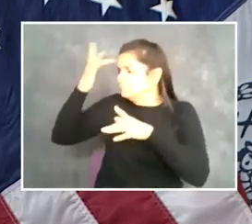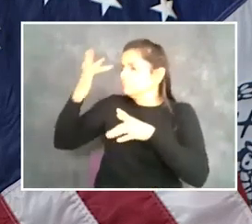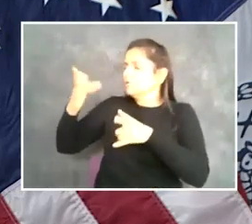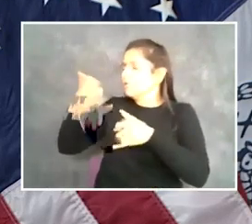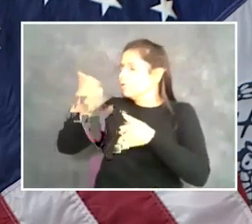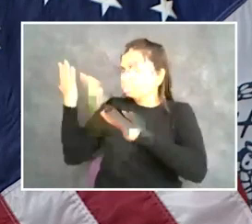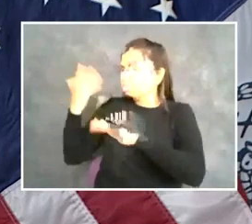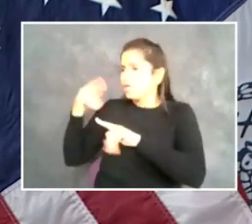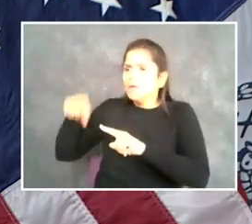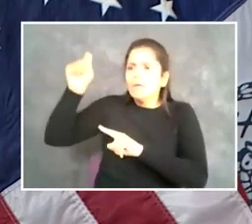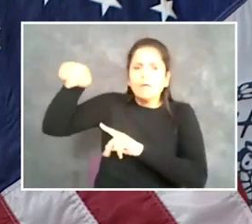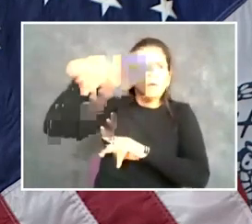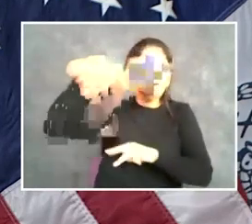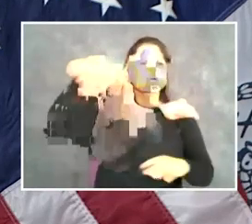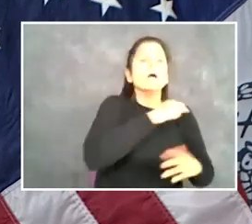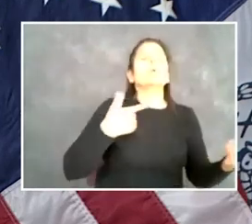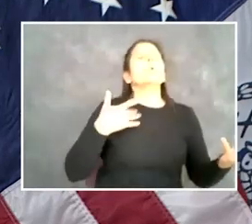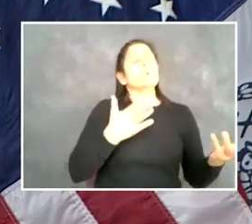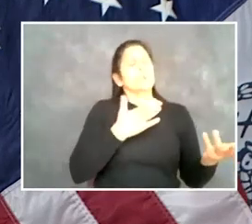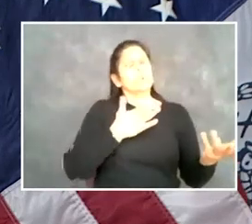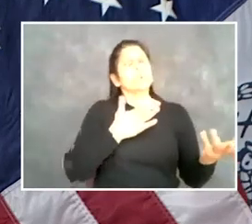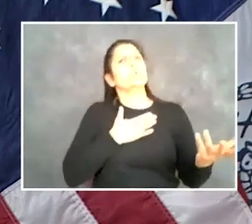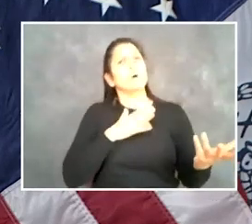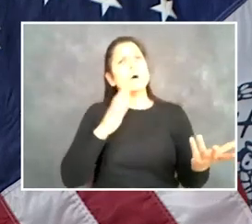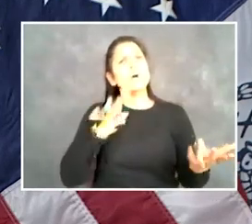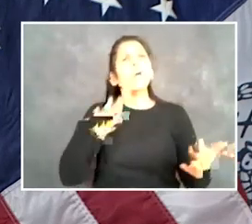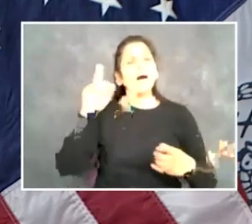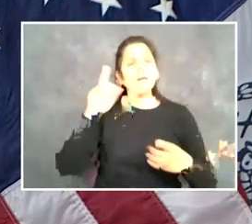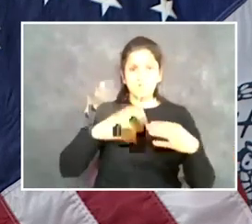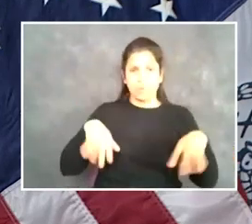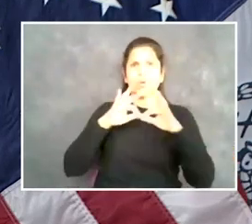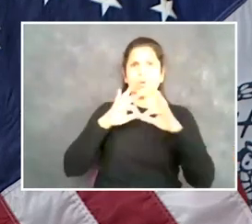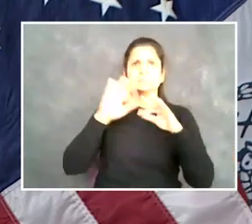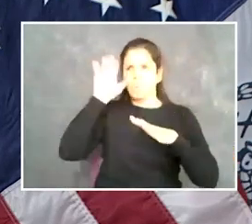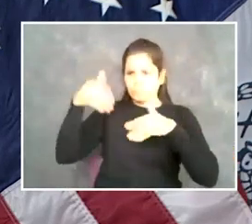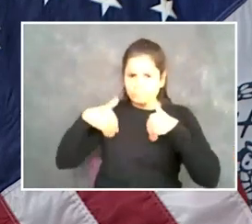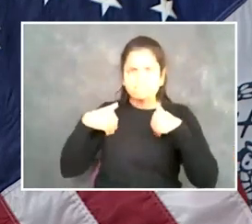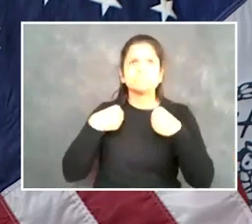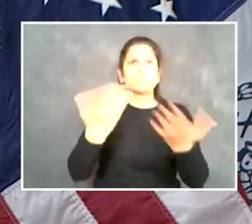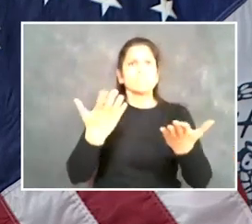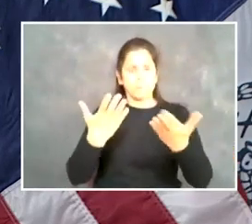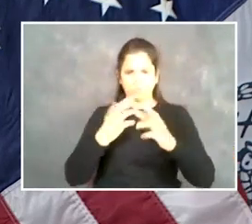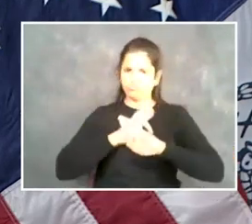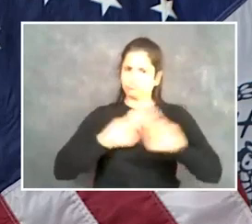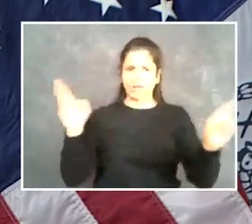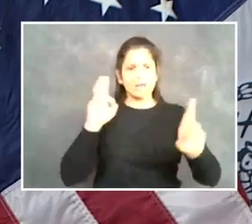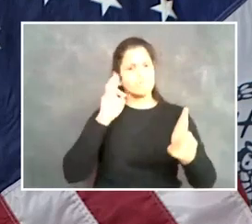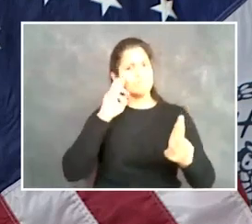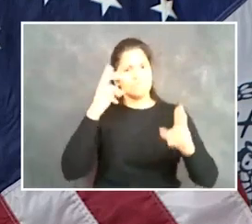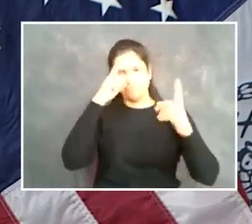THEN AS WE GET CLOSER TO THE OPENING OF SCHOOL, DEFINITELY, A PLAN WILL BE PUT OUT ON